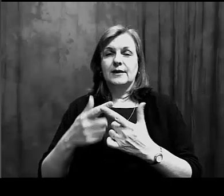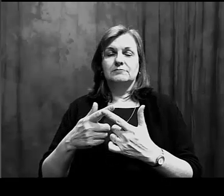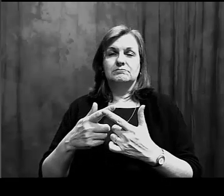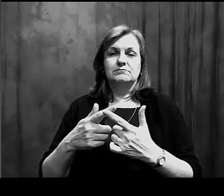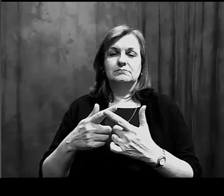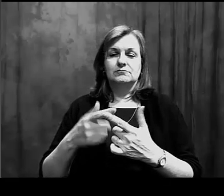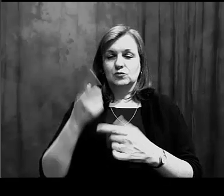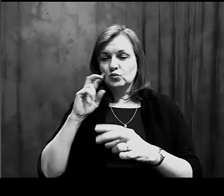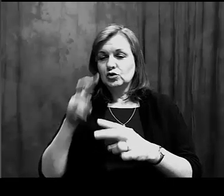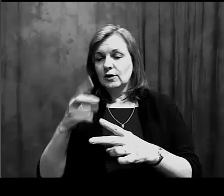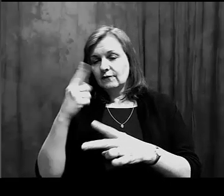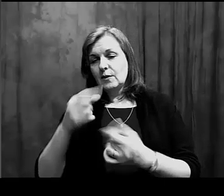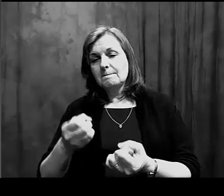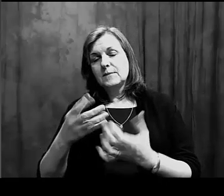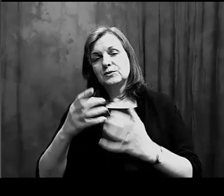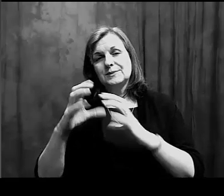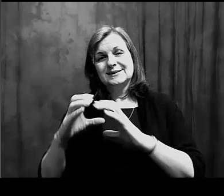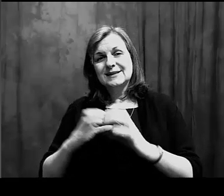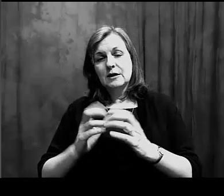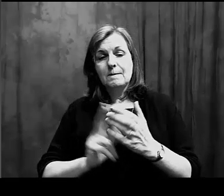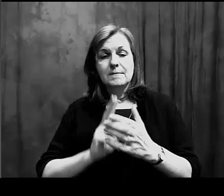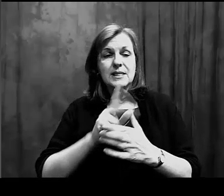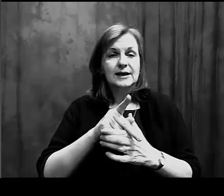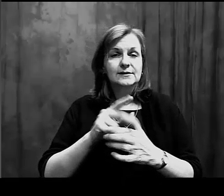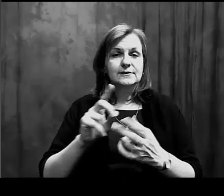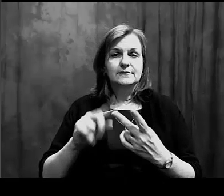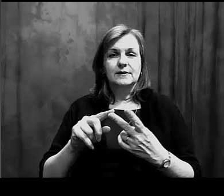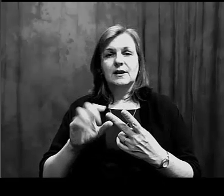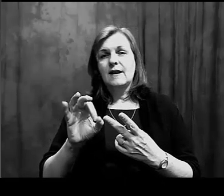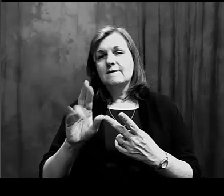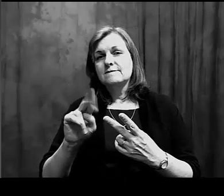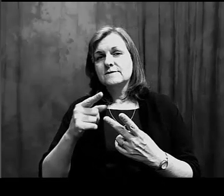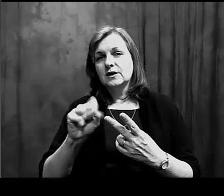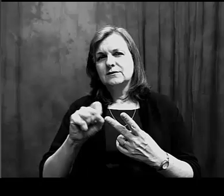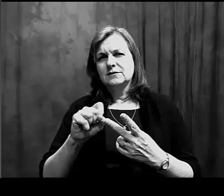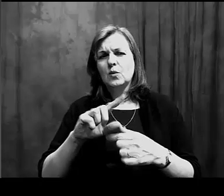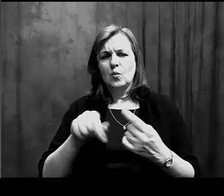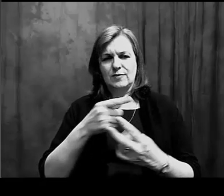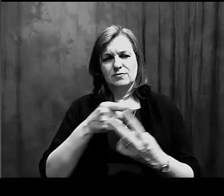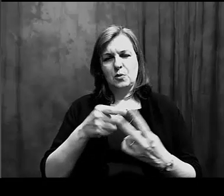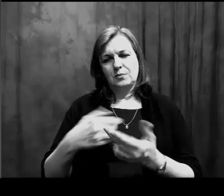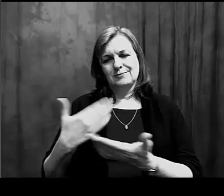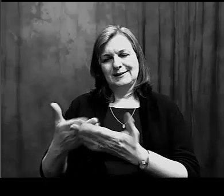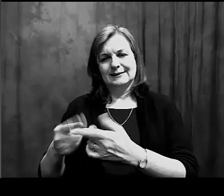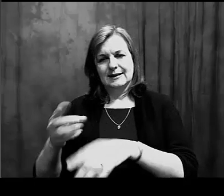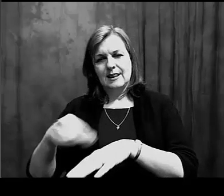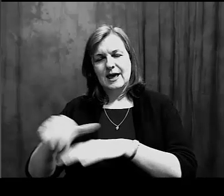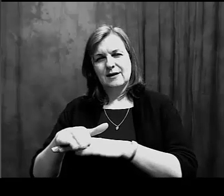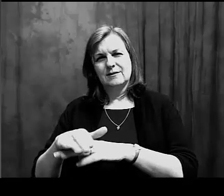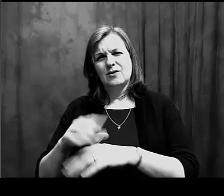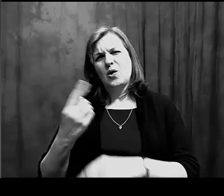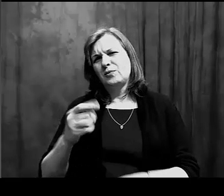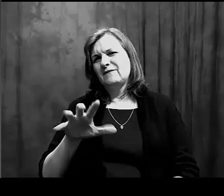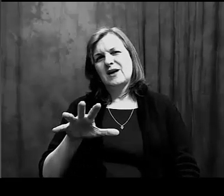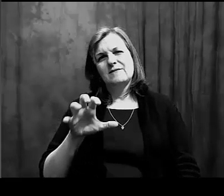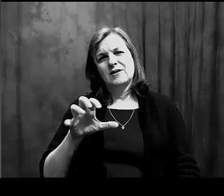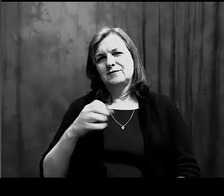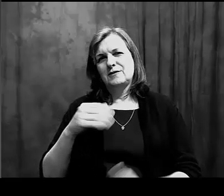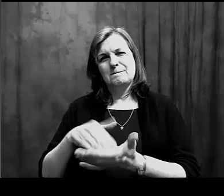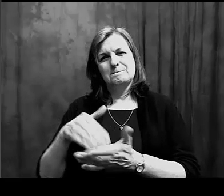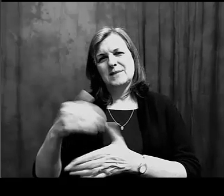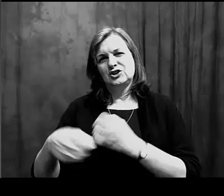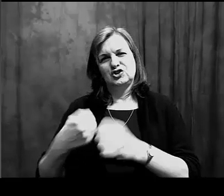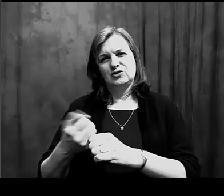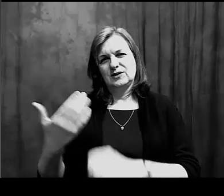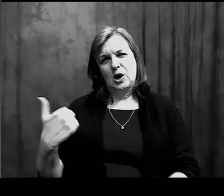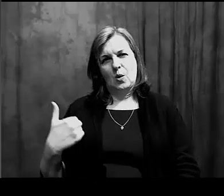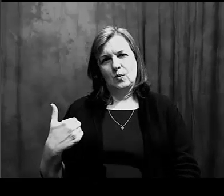we'll look for multicellular plants and fungus and so on once they get on to land, only about 500 million years ago